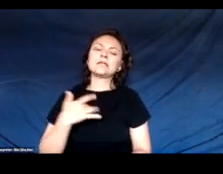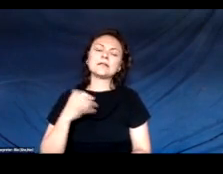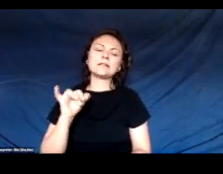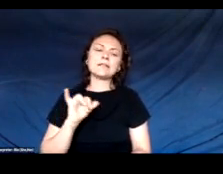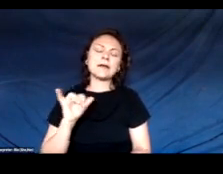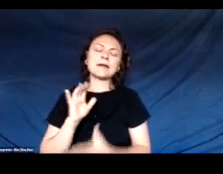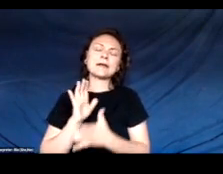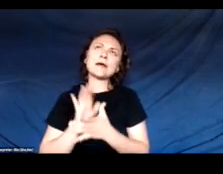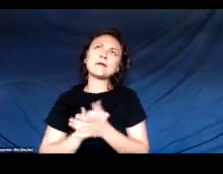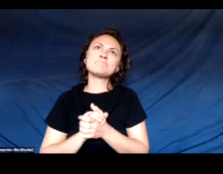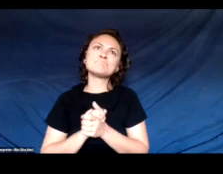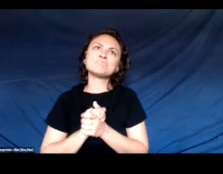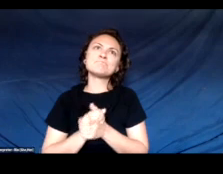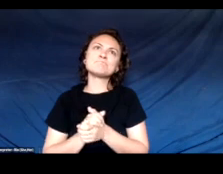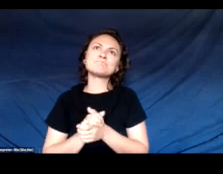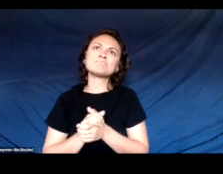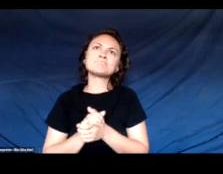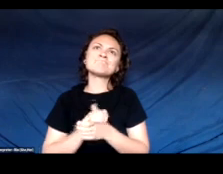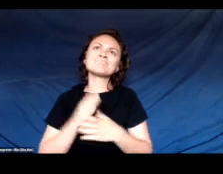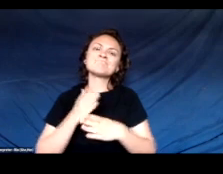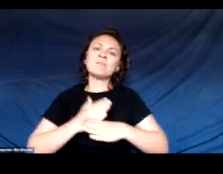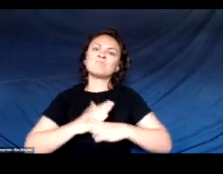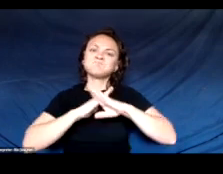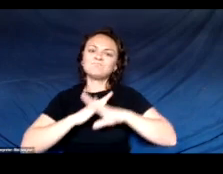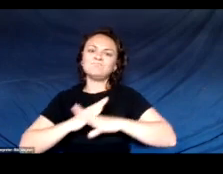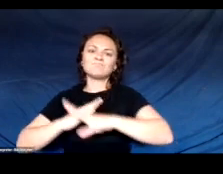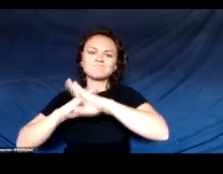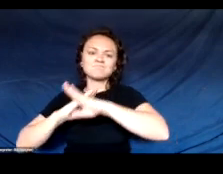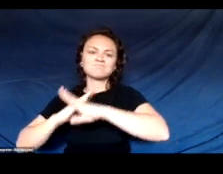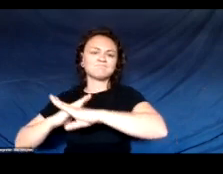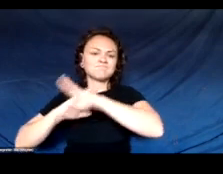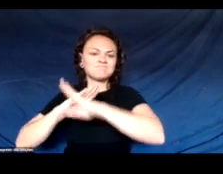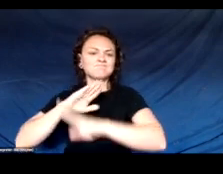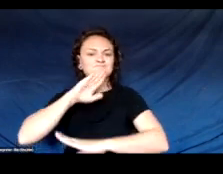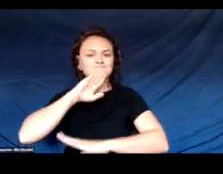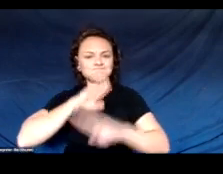adversity in mostly made